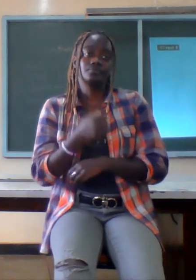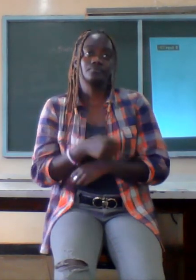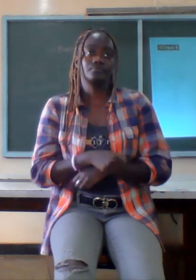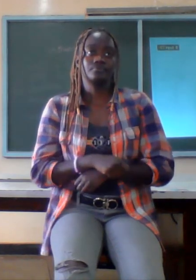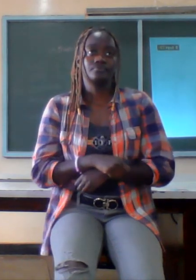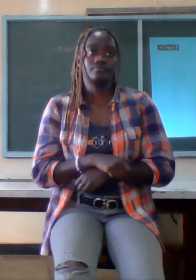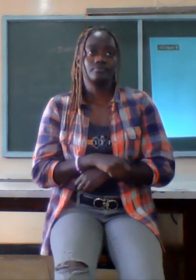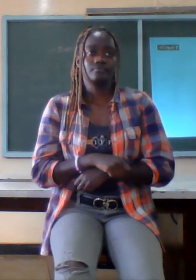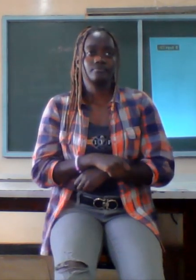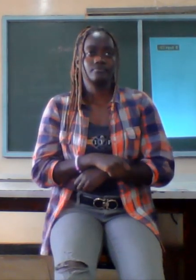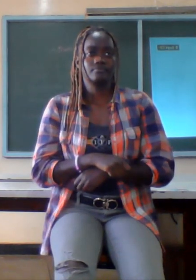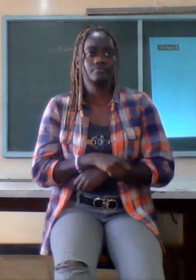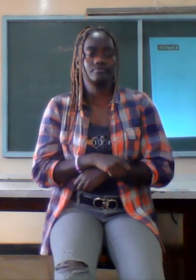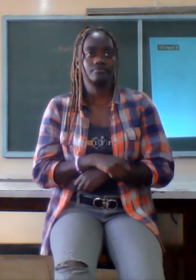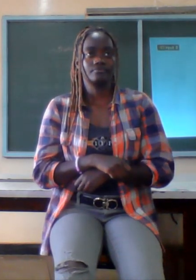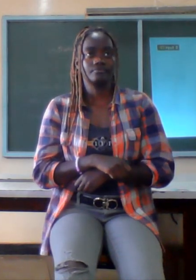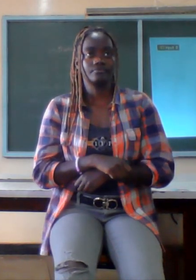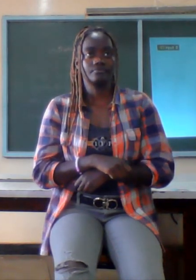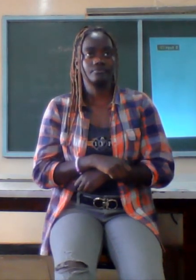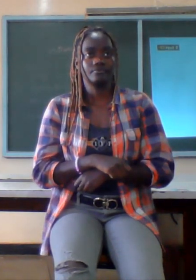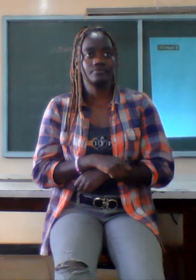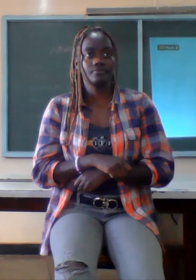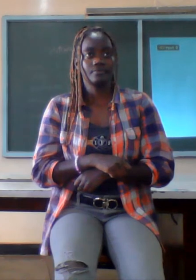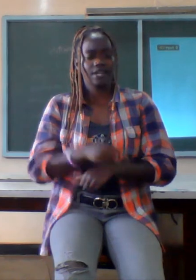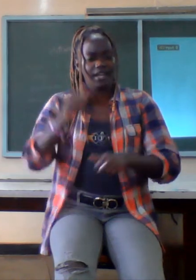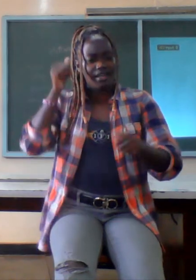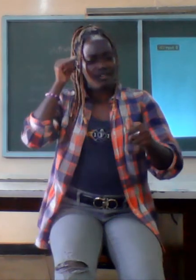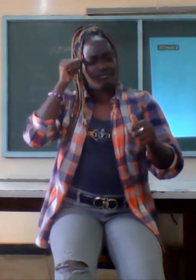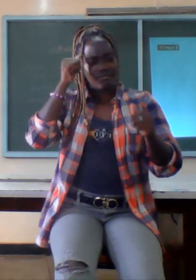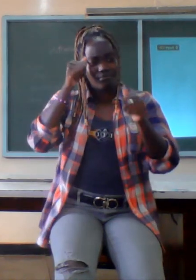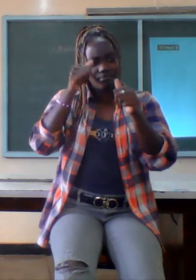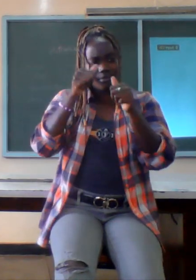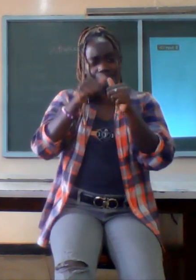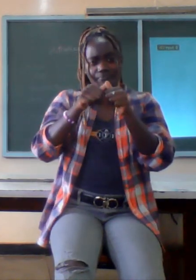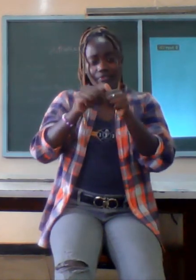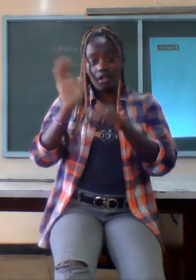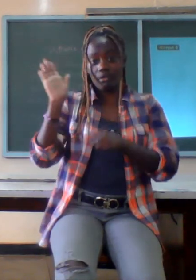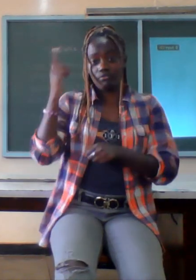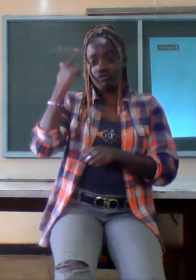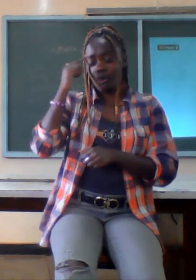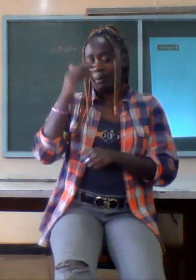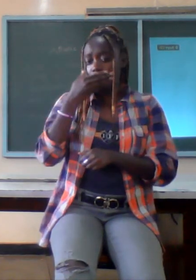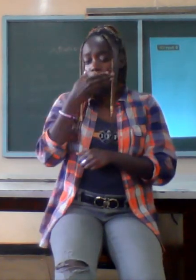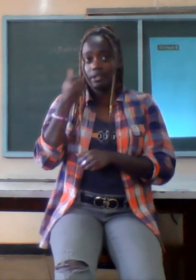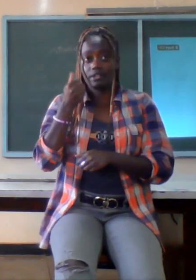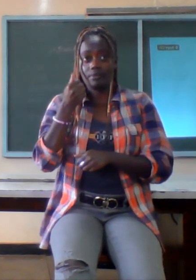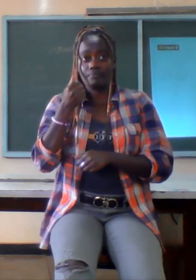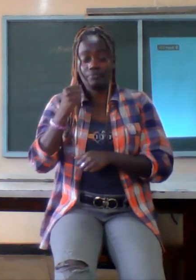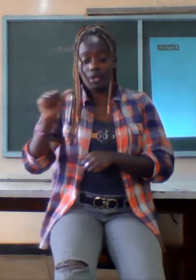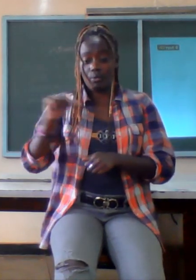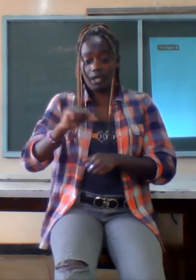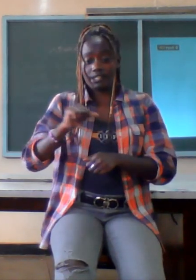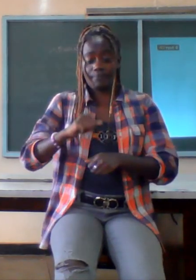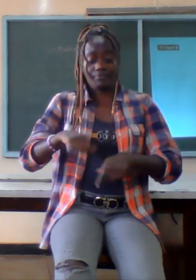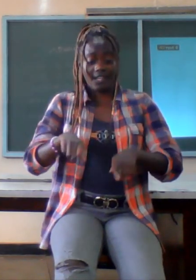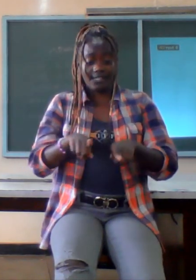remember not the vow for better for what in sickness and in health be there